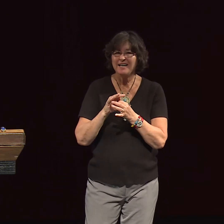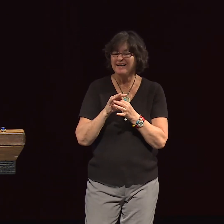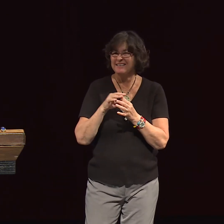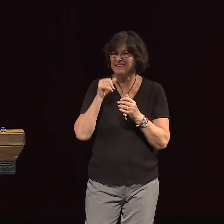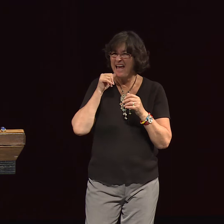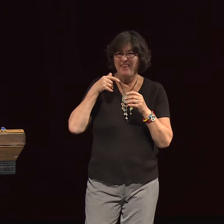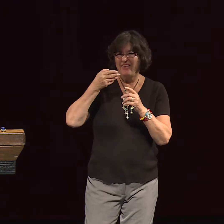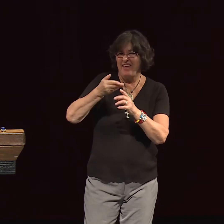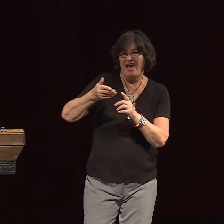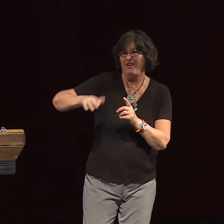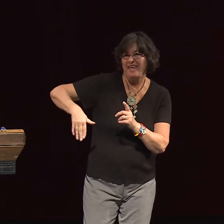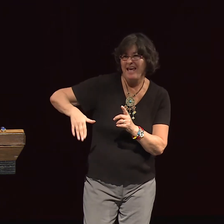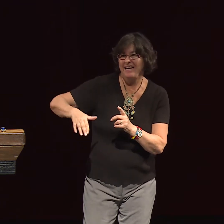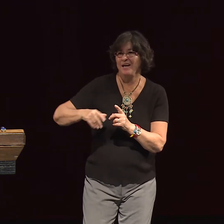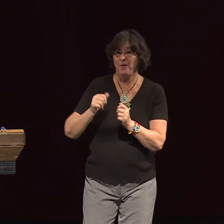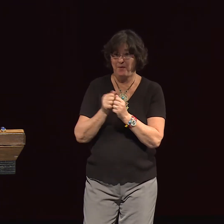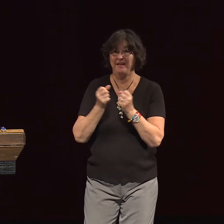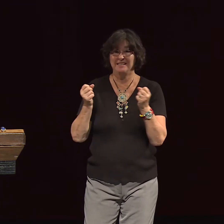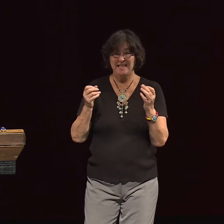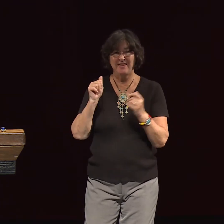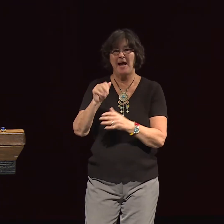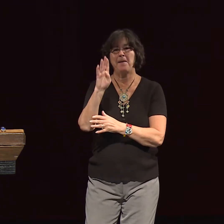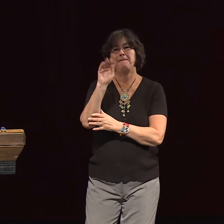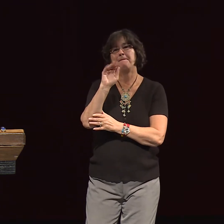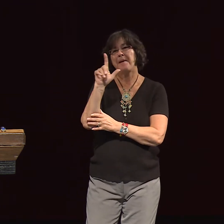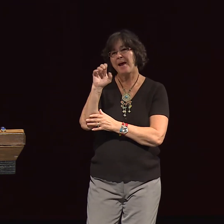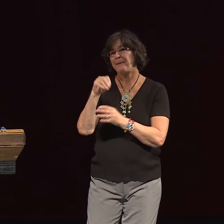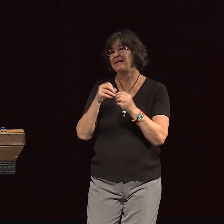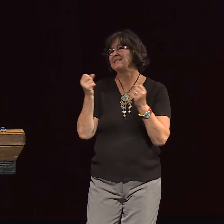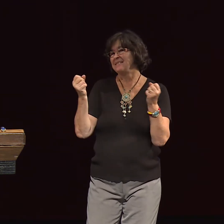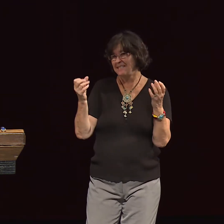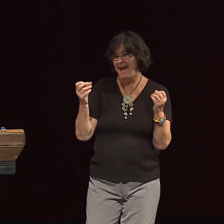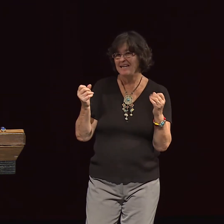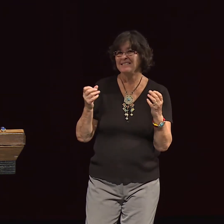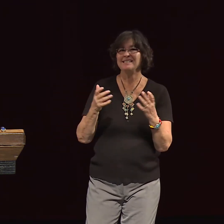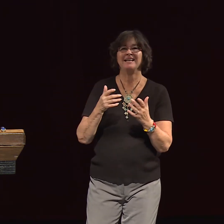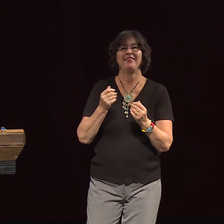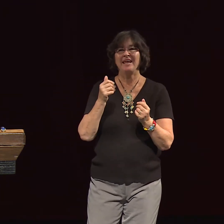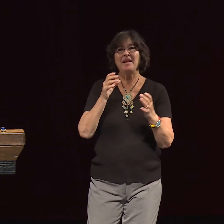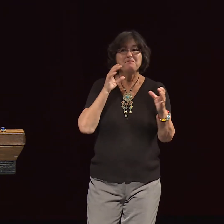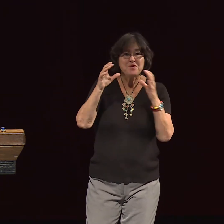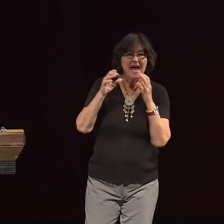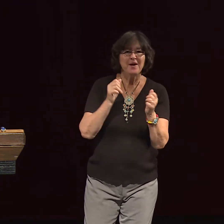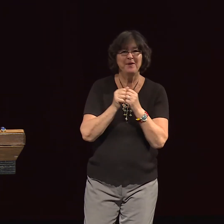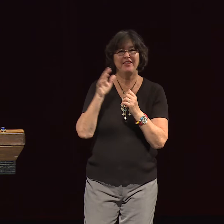and their motor coordination to use their mouth hasn't developed fully.